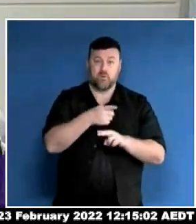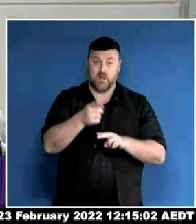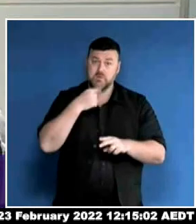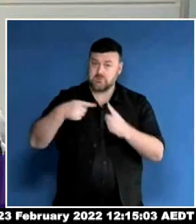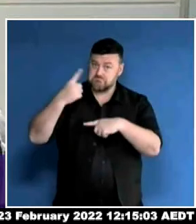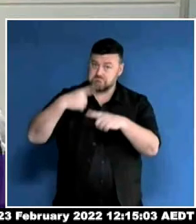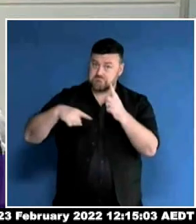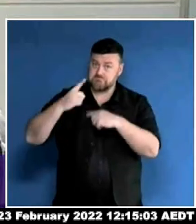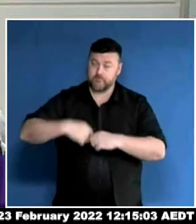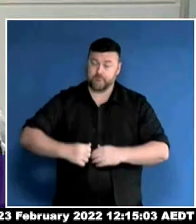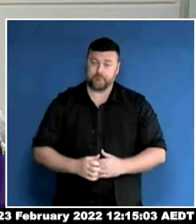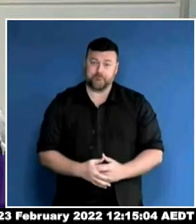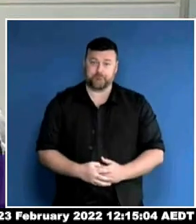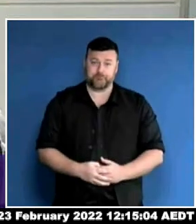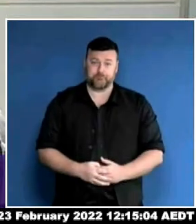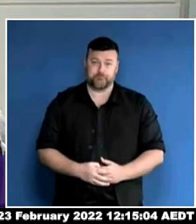Yes. So Simon speaking.